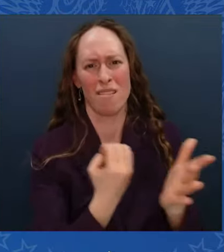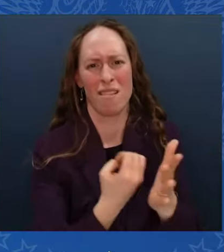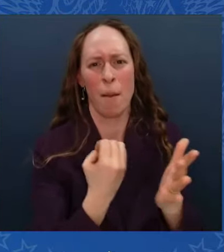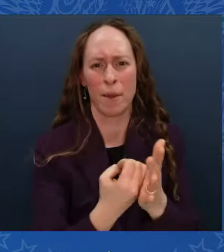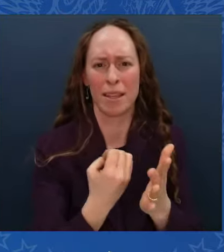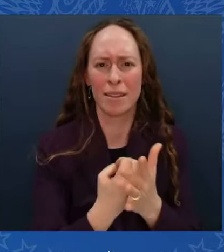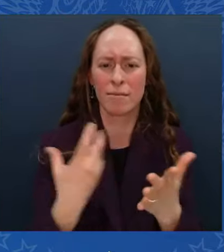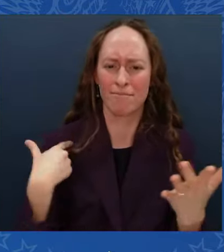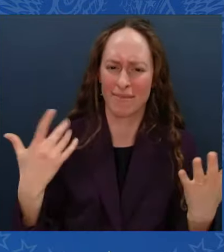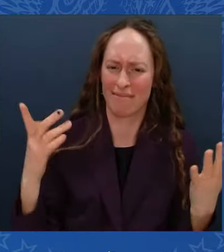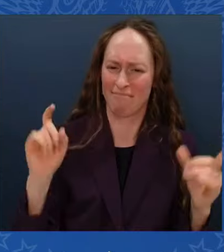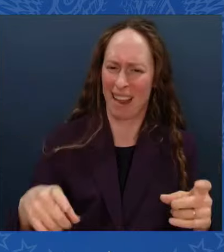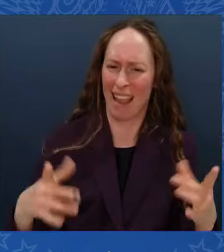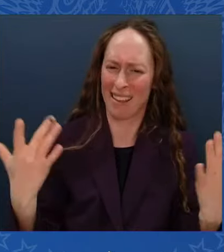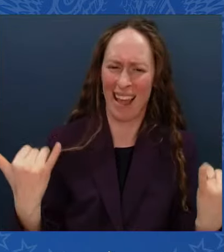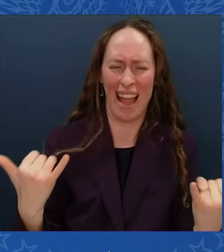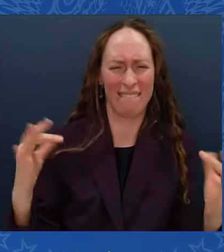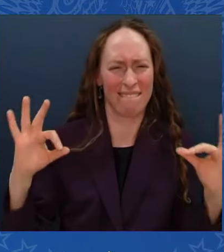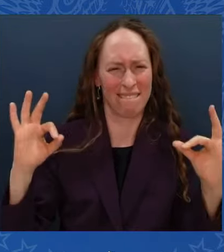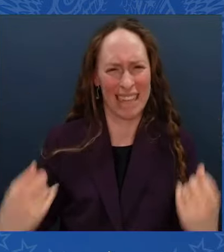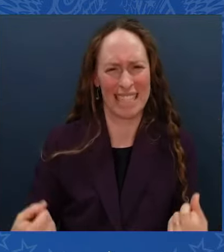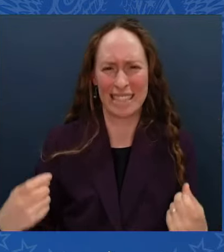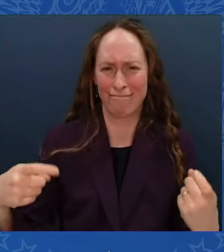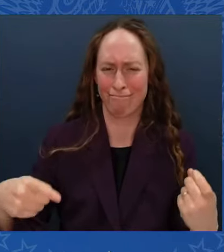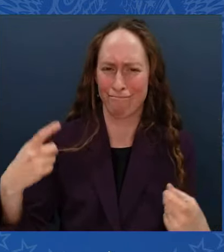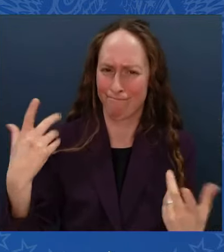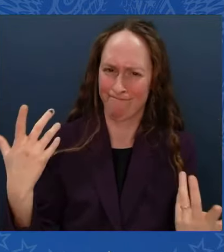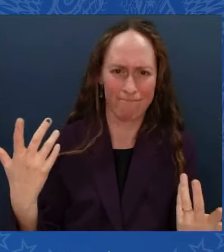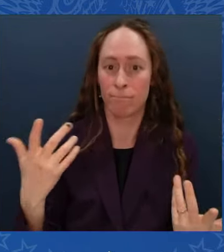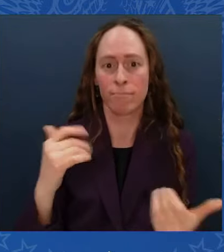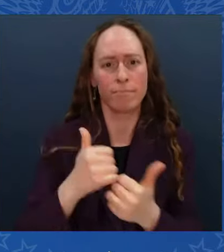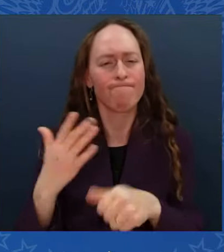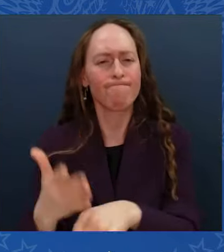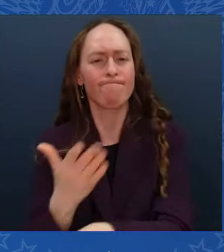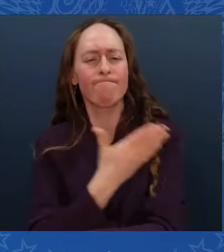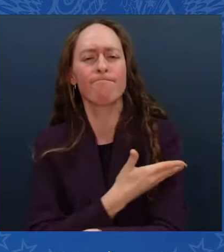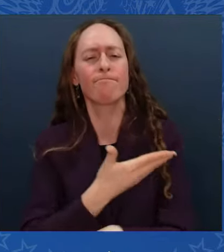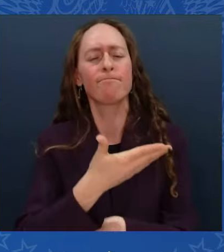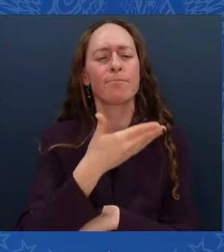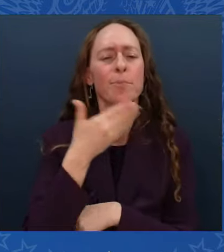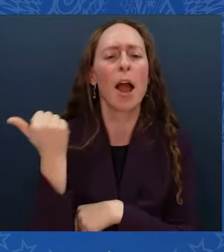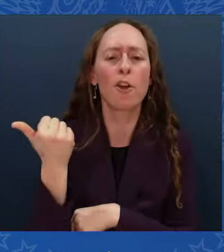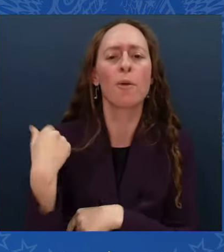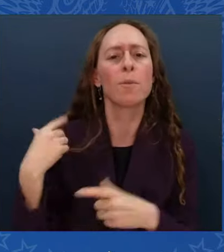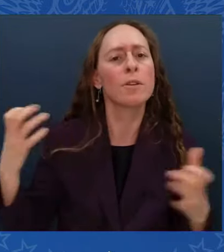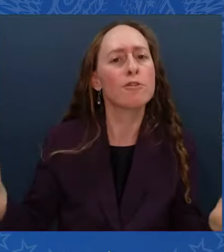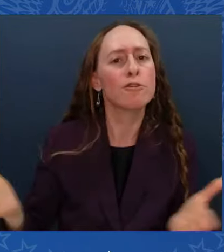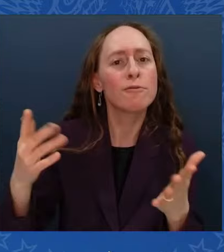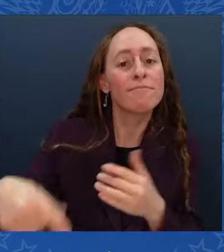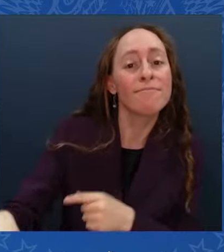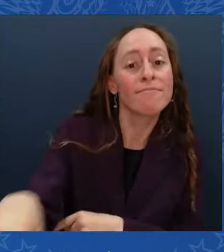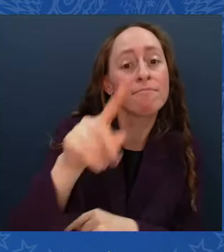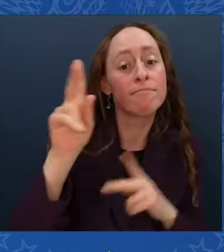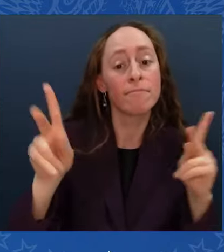we had to change them to make people actually -- make them available for -- make people eligible.